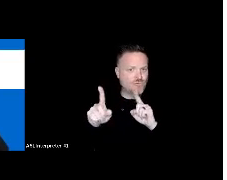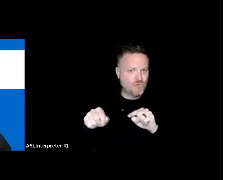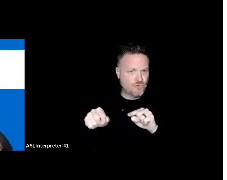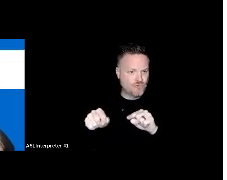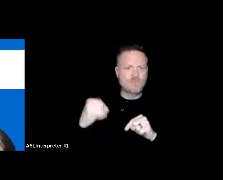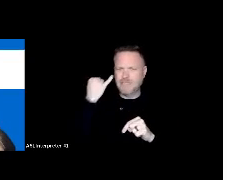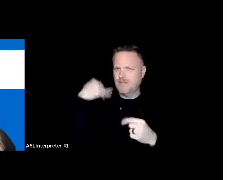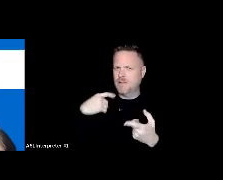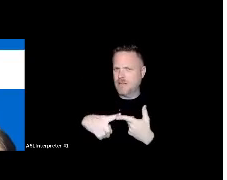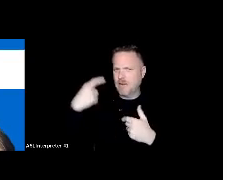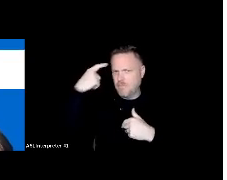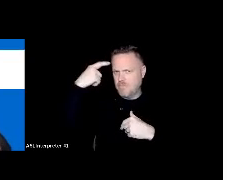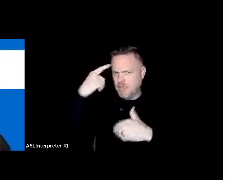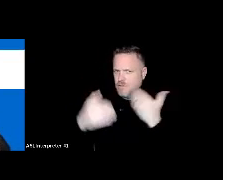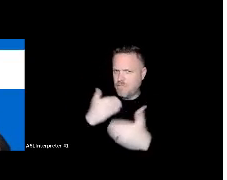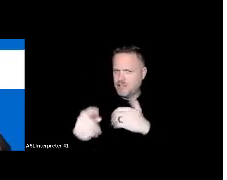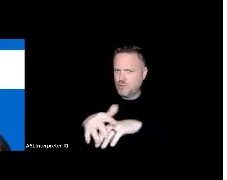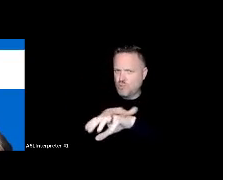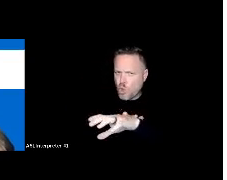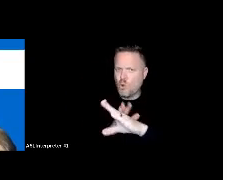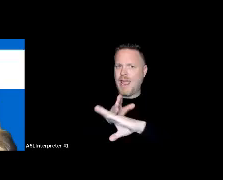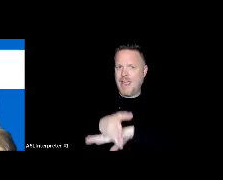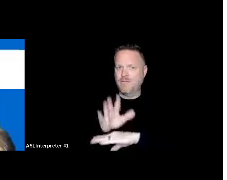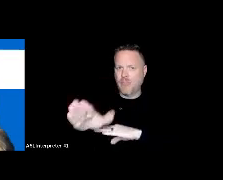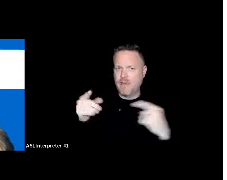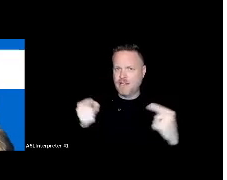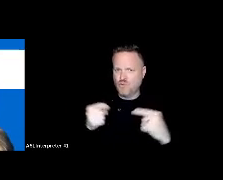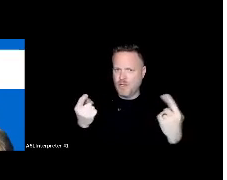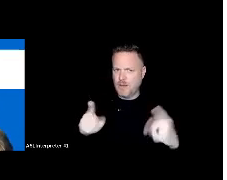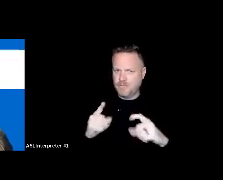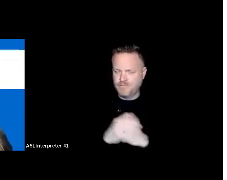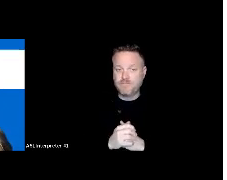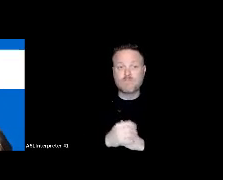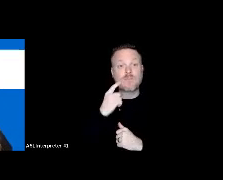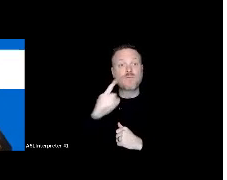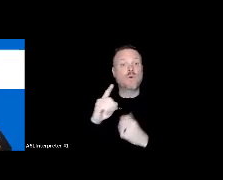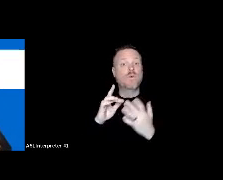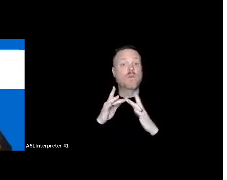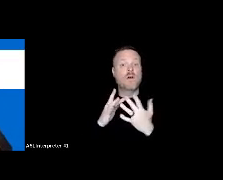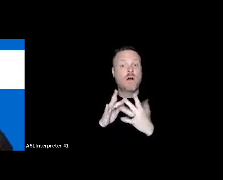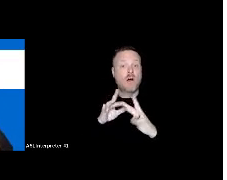mental processing after their injury. So during online learning, a synchronous